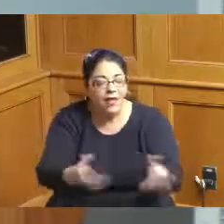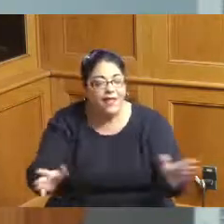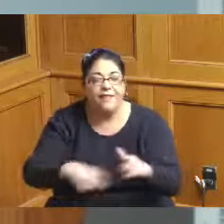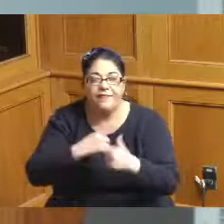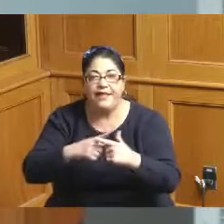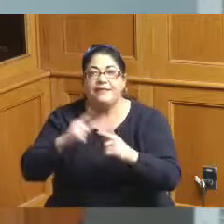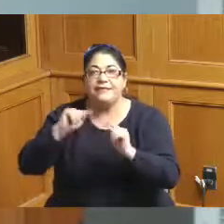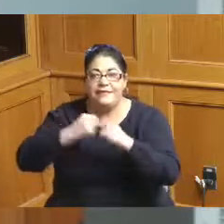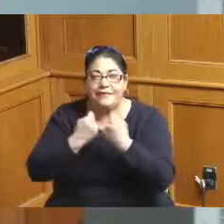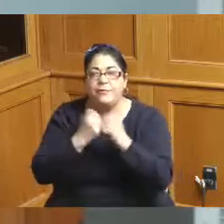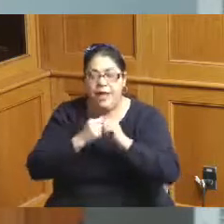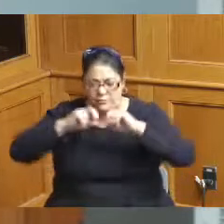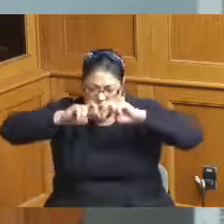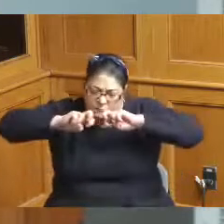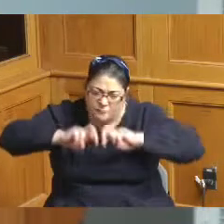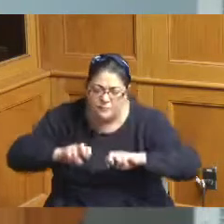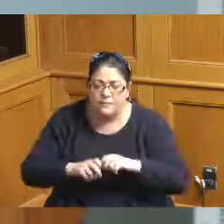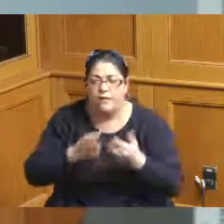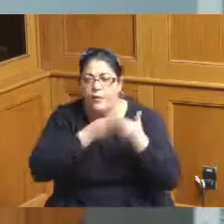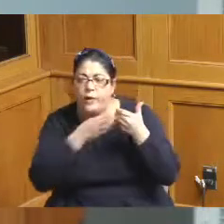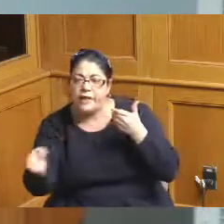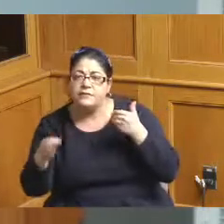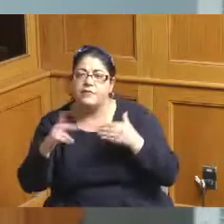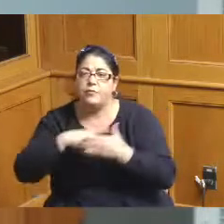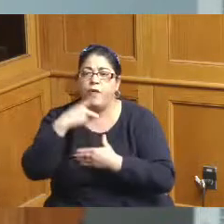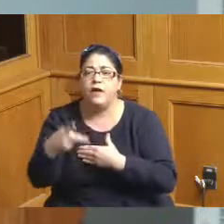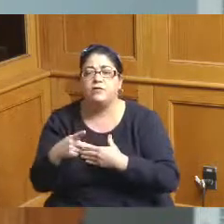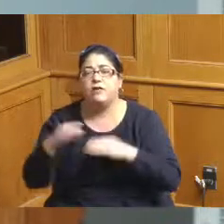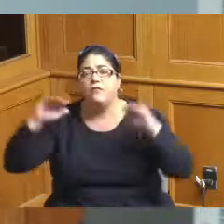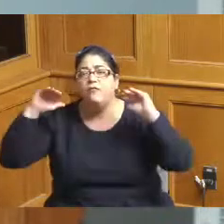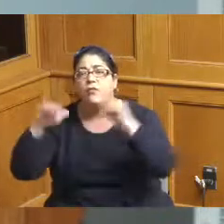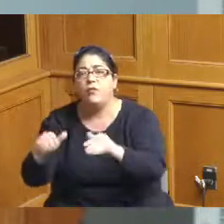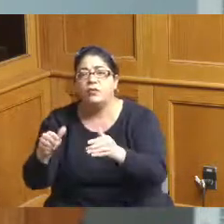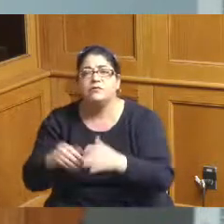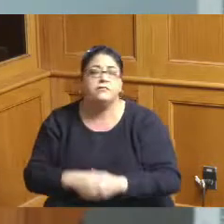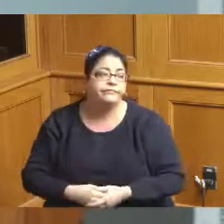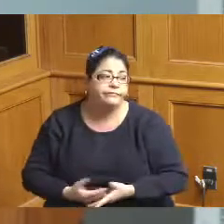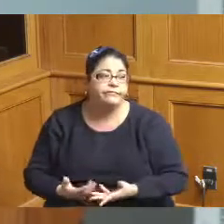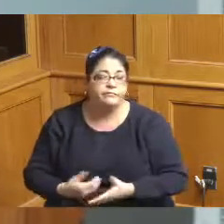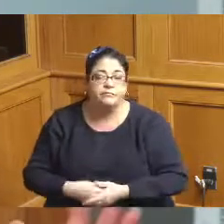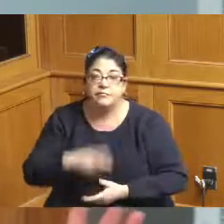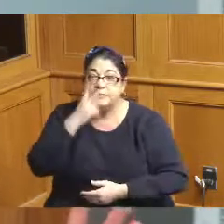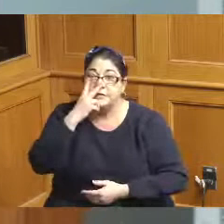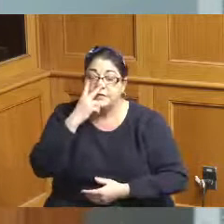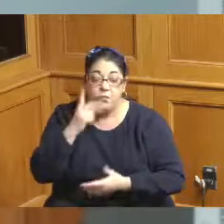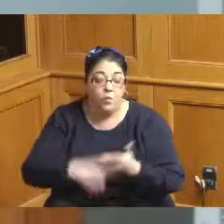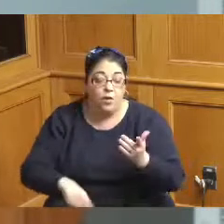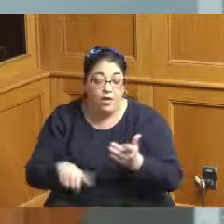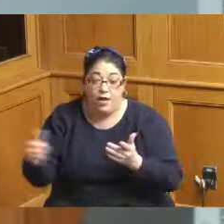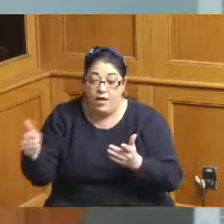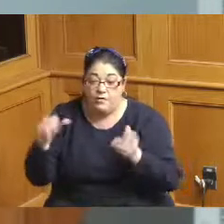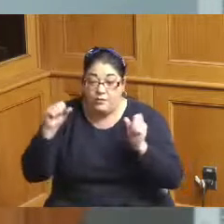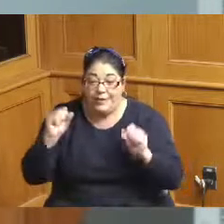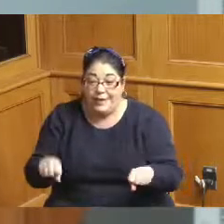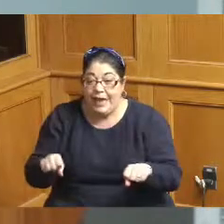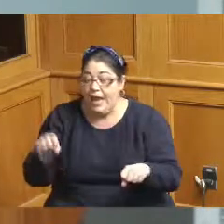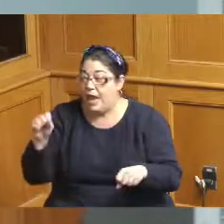the details of the rest of the project and look at you know where where we're high is there any scope